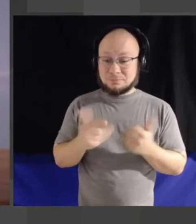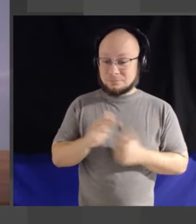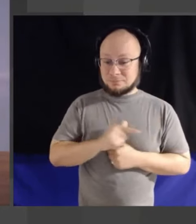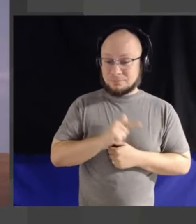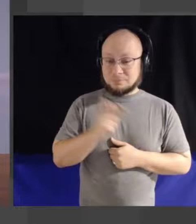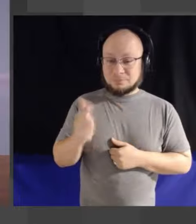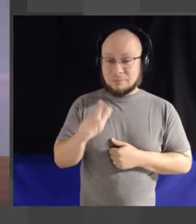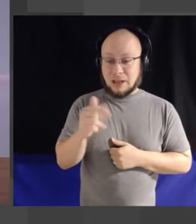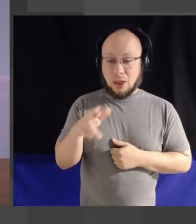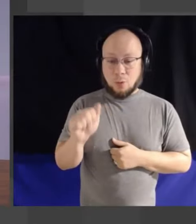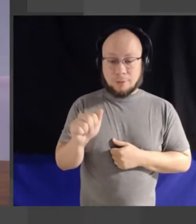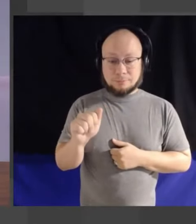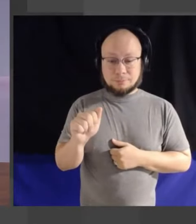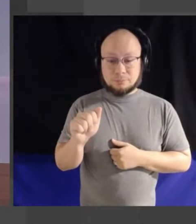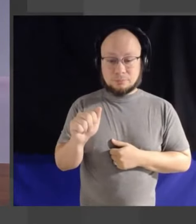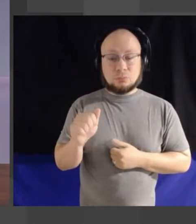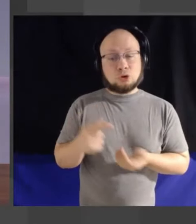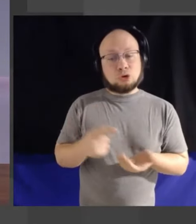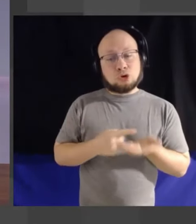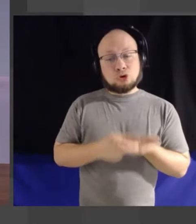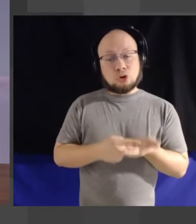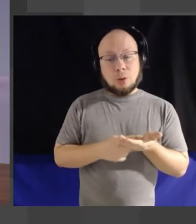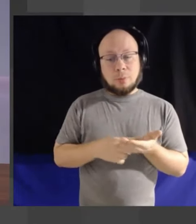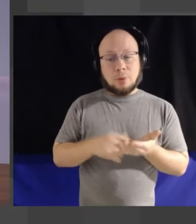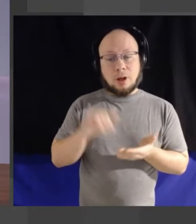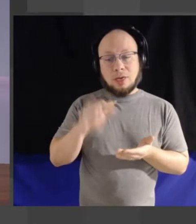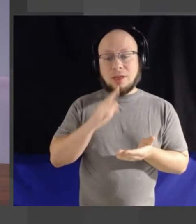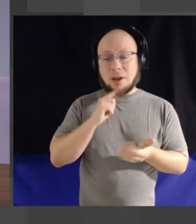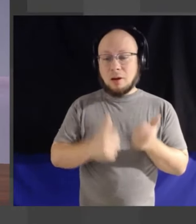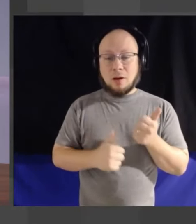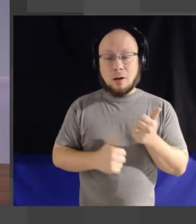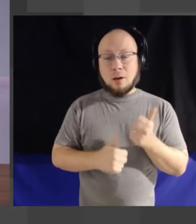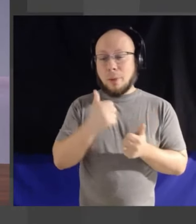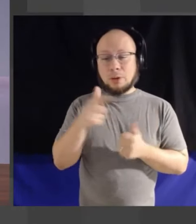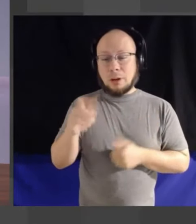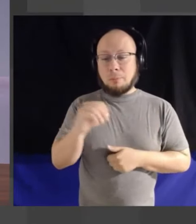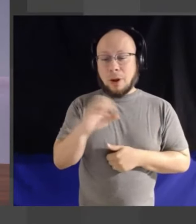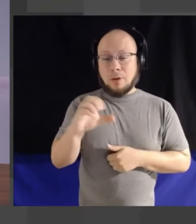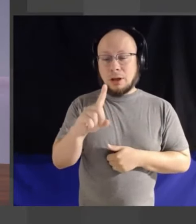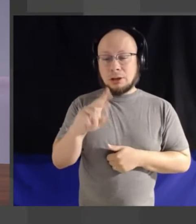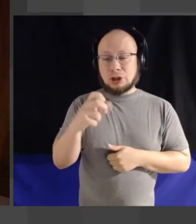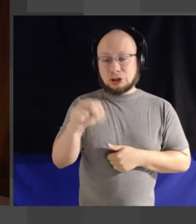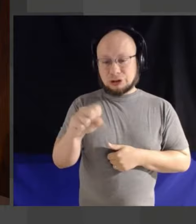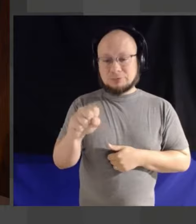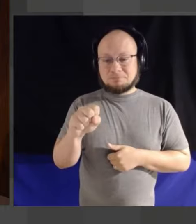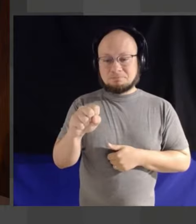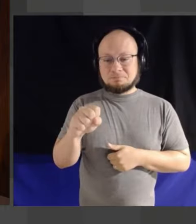NOW THOUGH I'D LIKE TO WELCOME